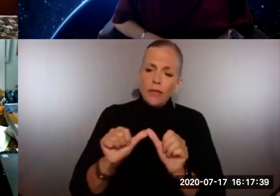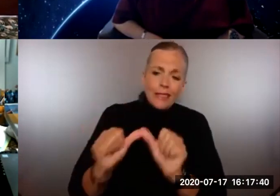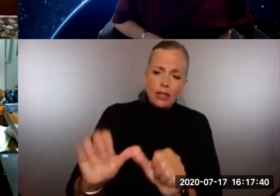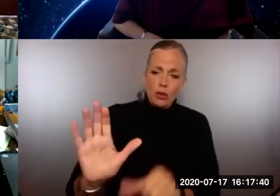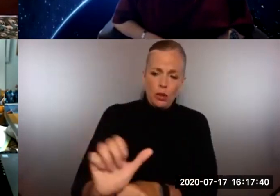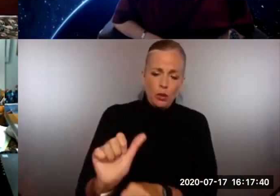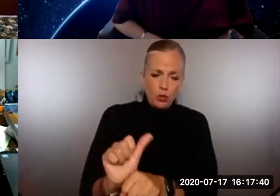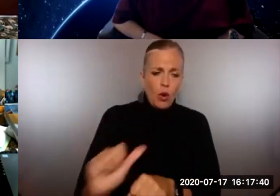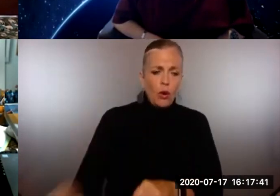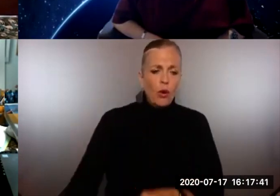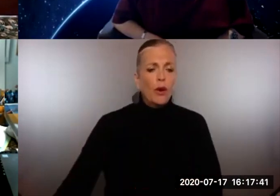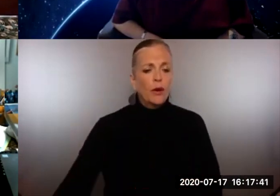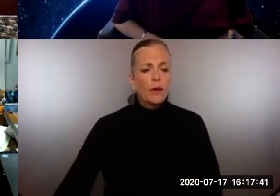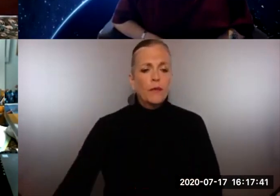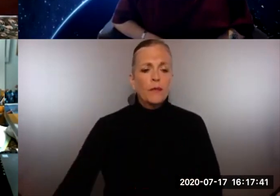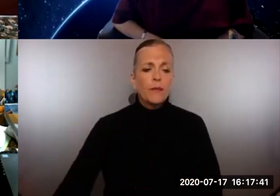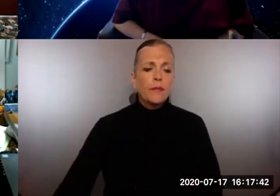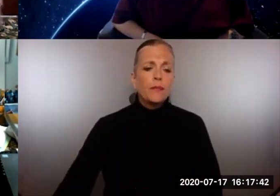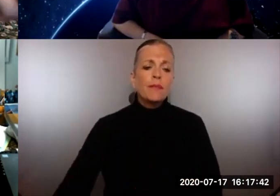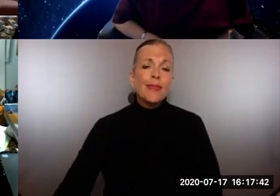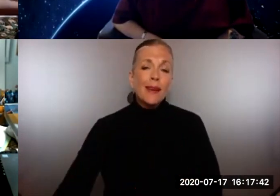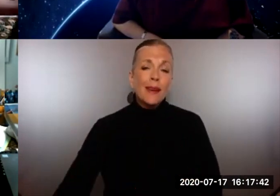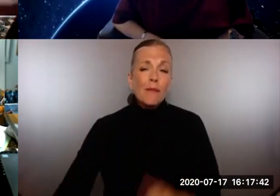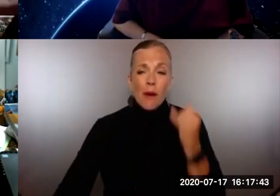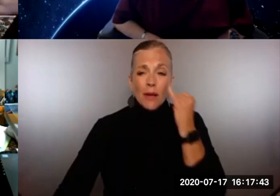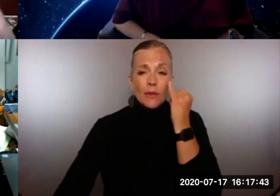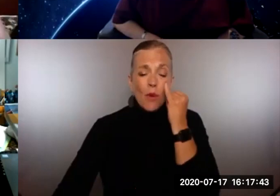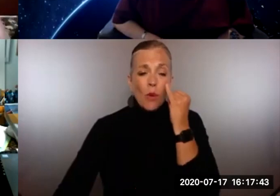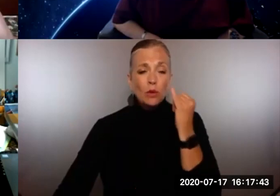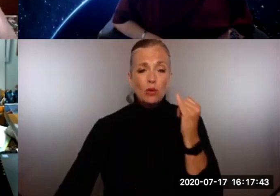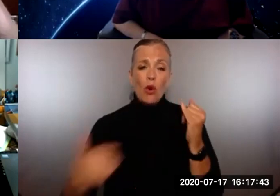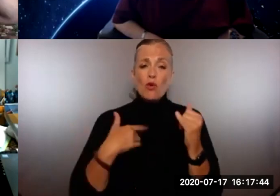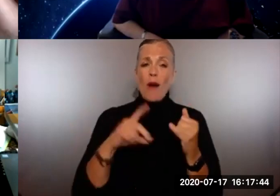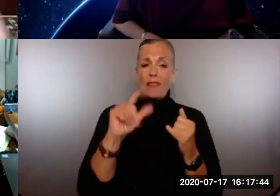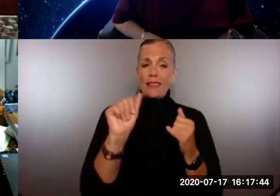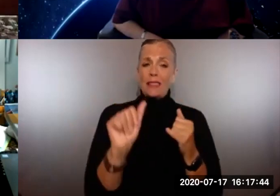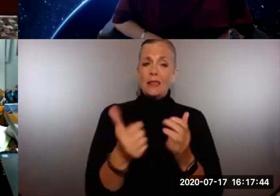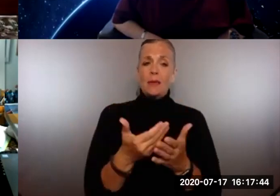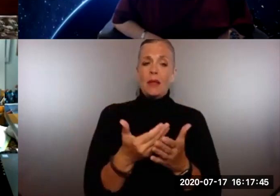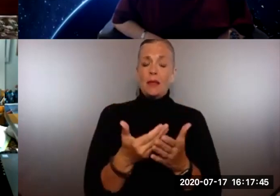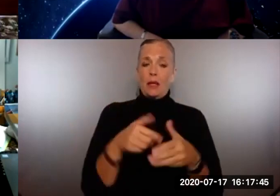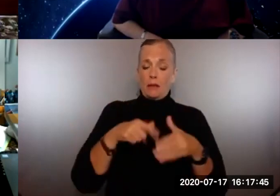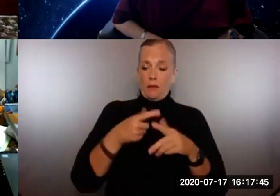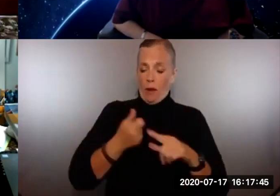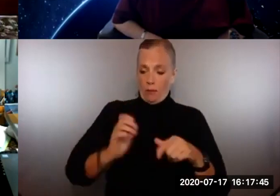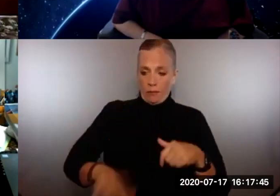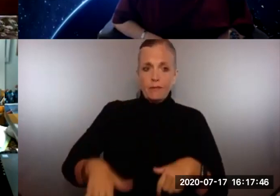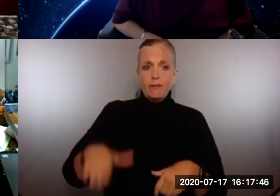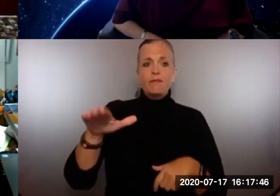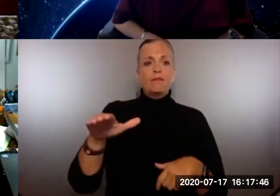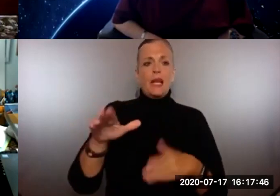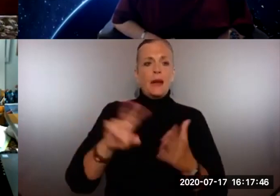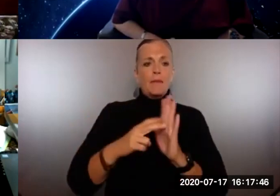modes with dysregulated bodies. I wish they would hurry up with a non-invasive wearable brain